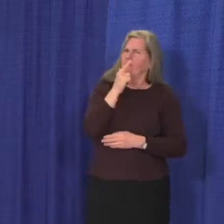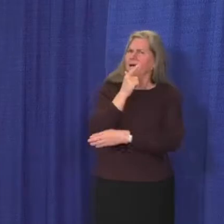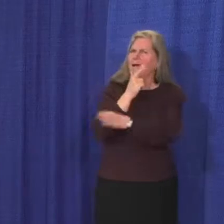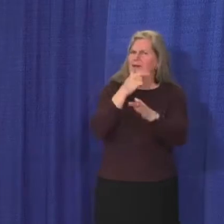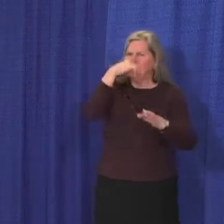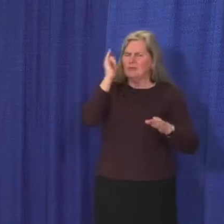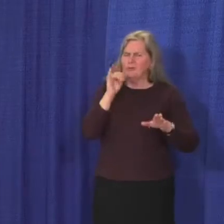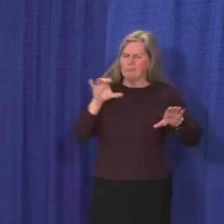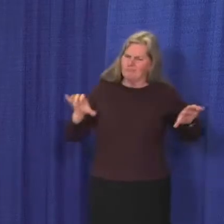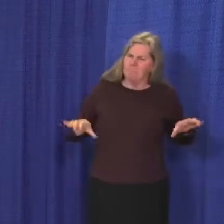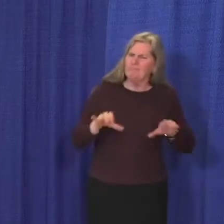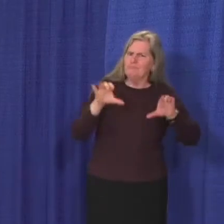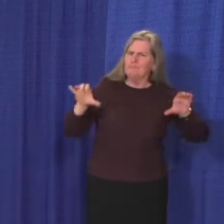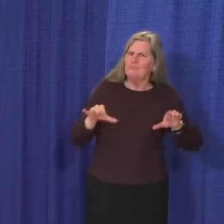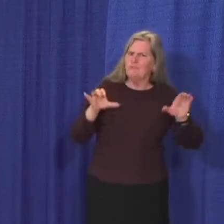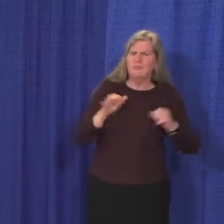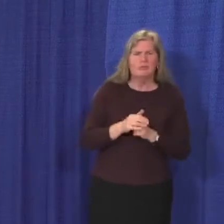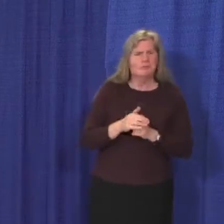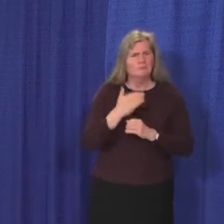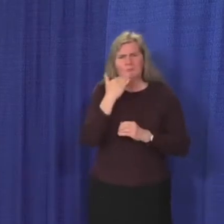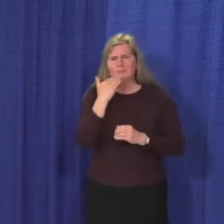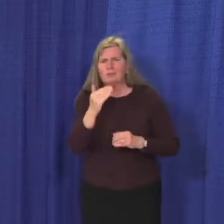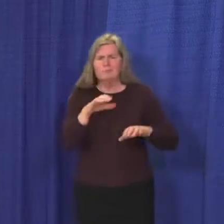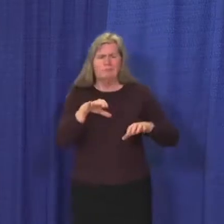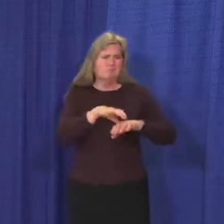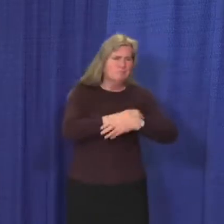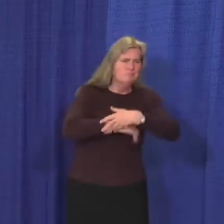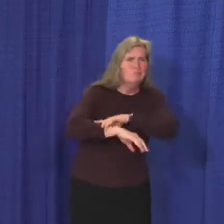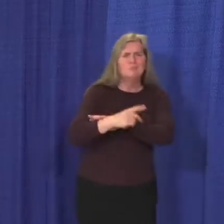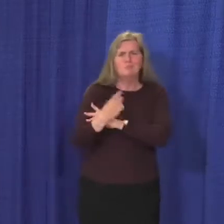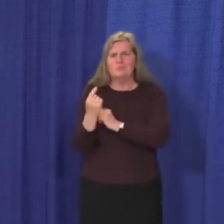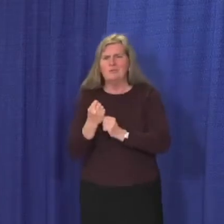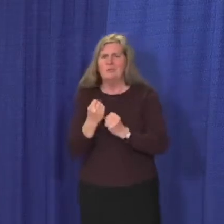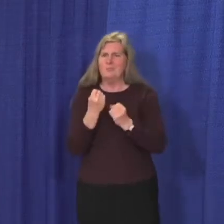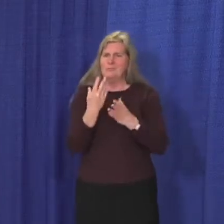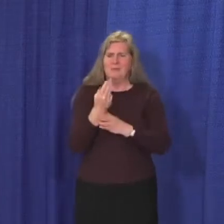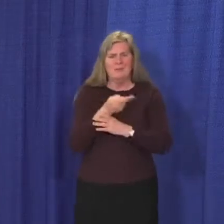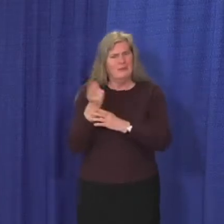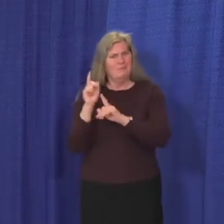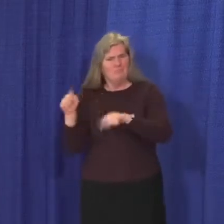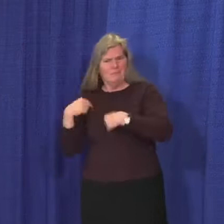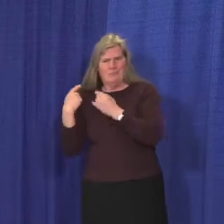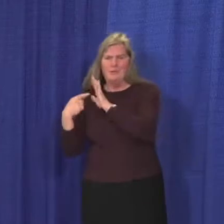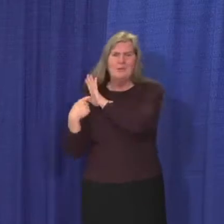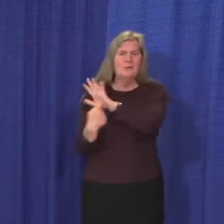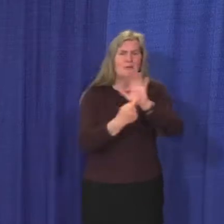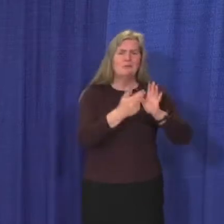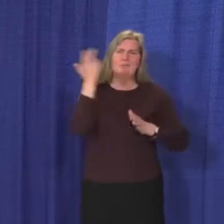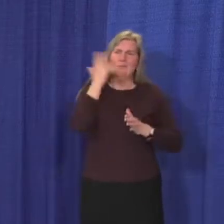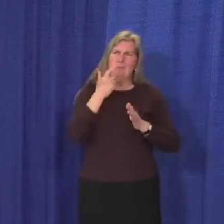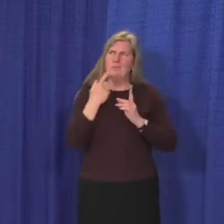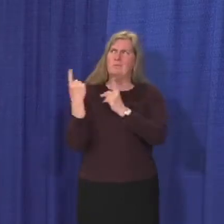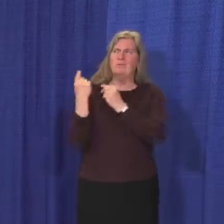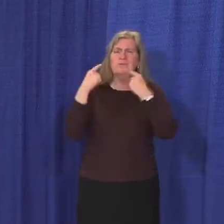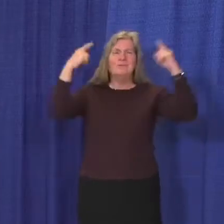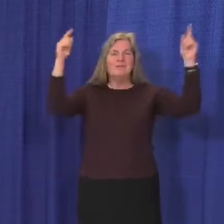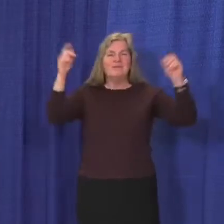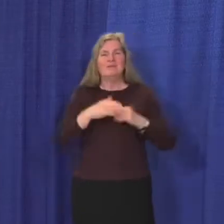I'm elated but not surprised. We are hardy stock and history has many examples of our